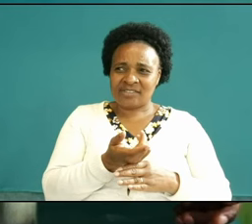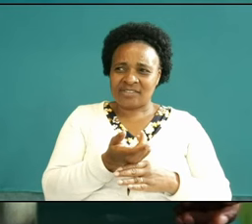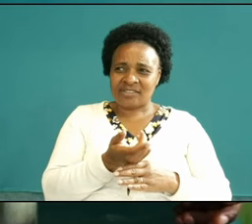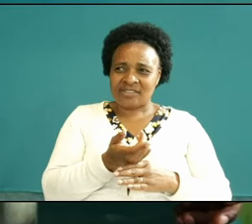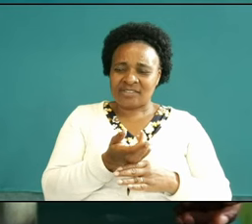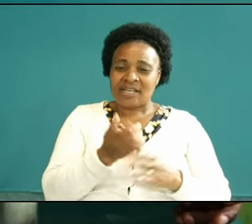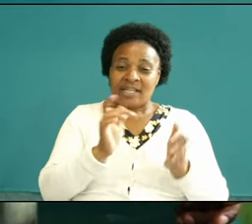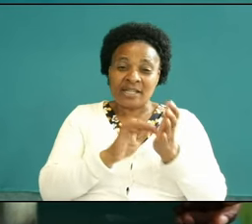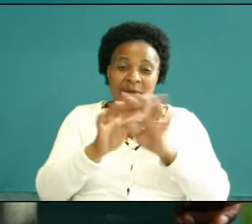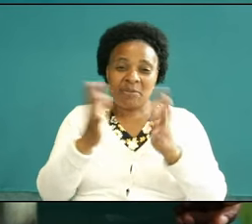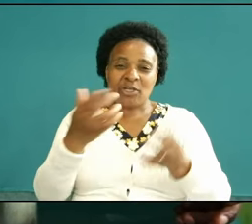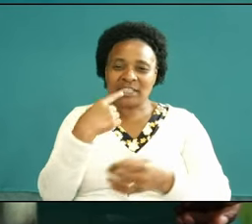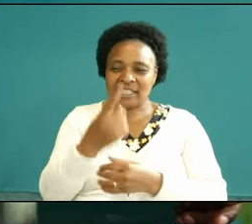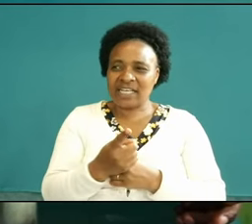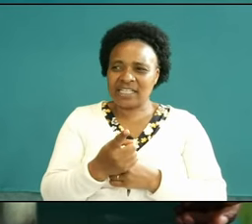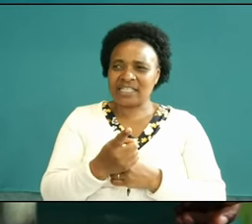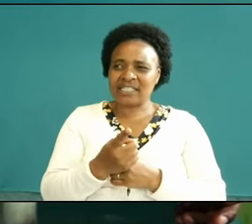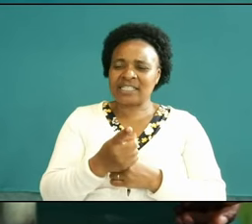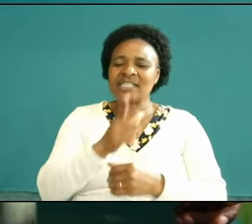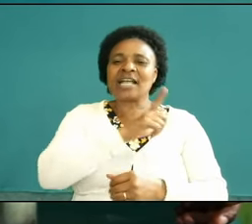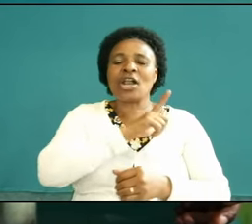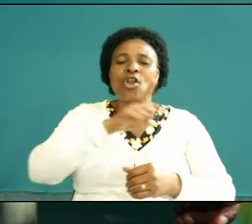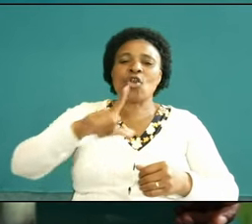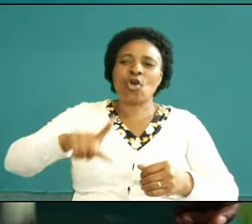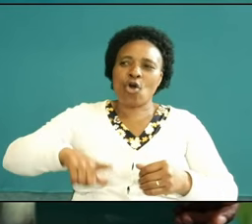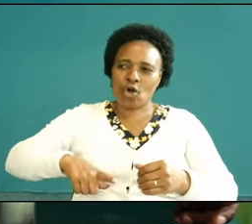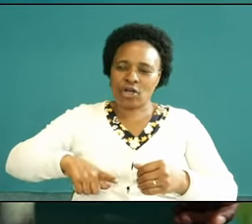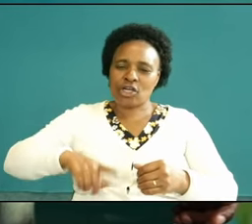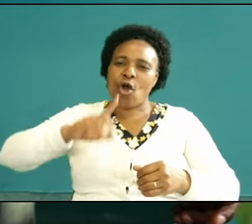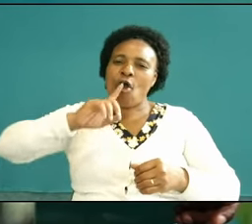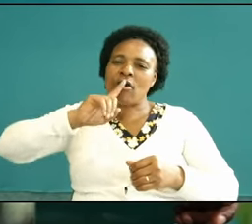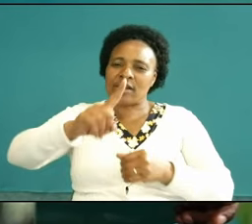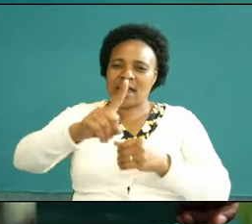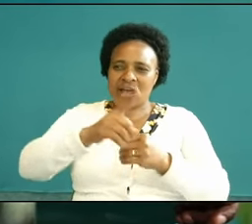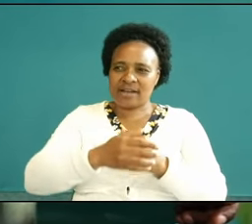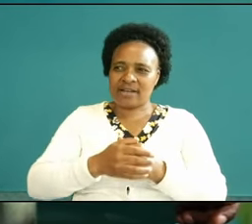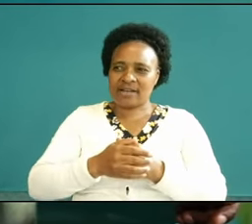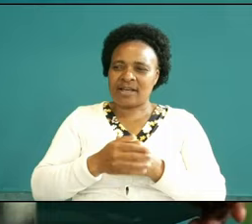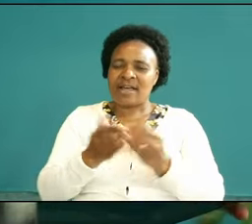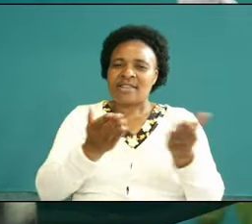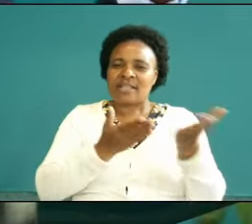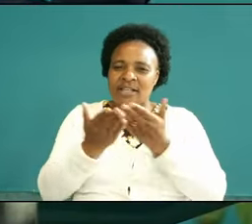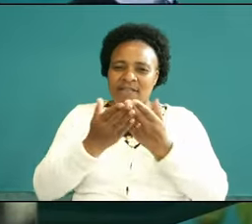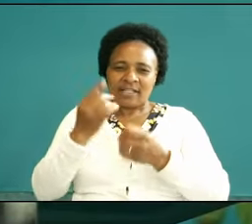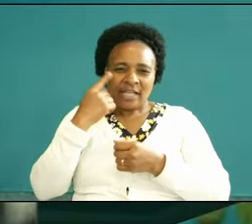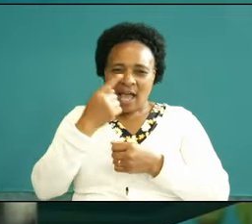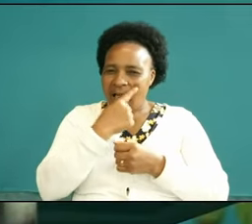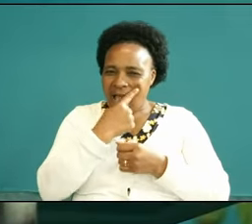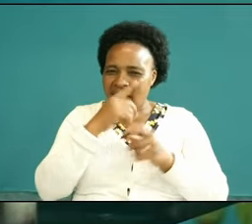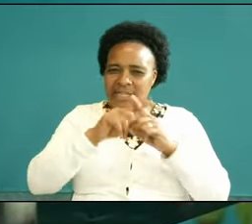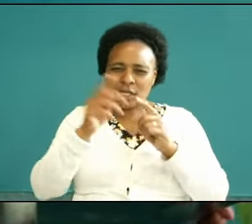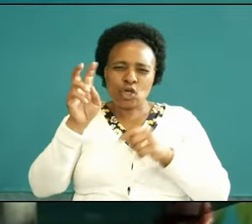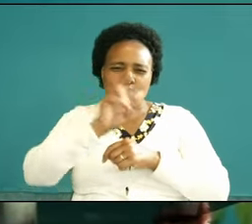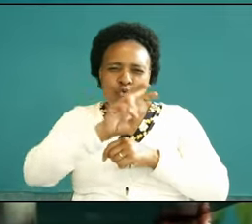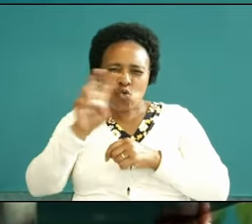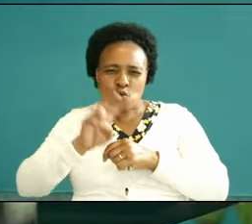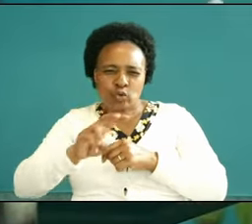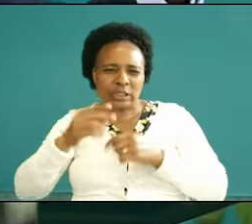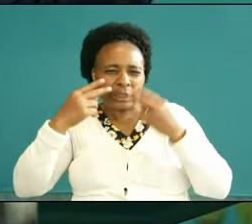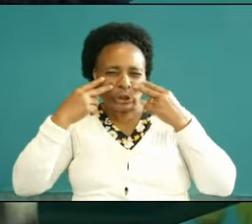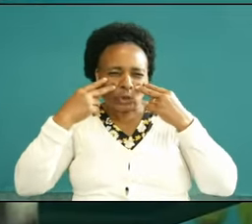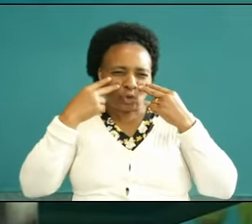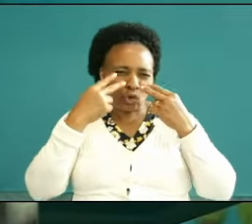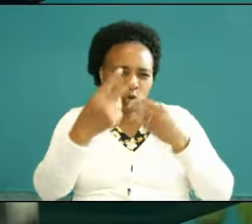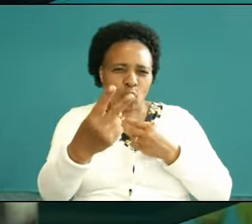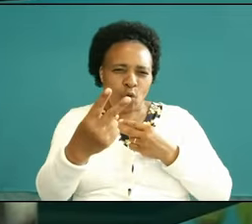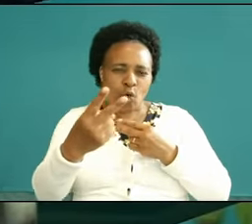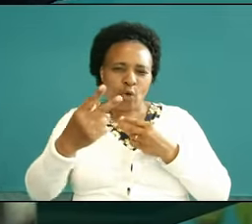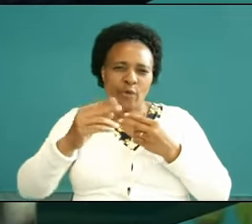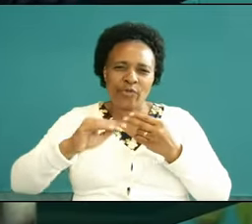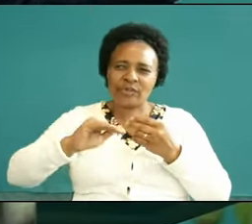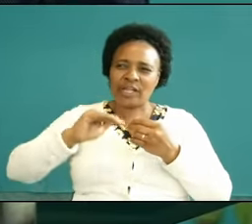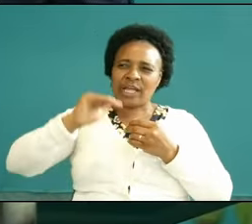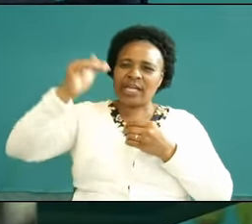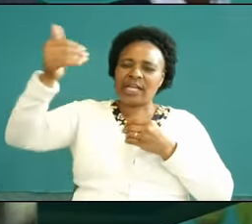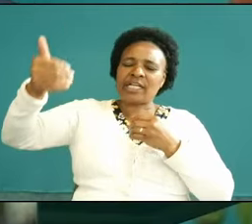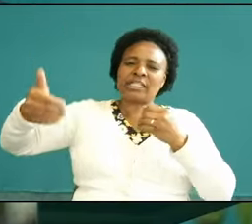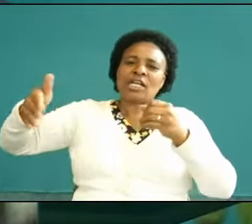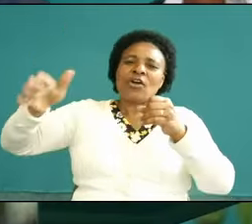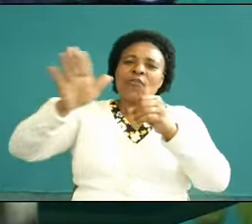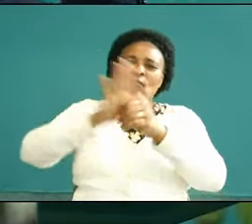and the Bible says the Lord opened the servant's eye and he looked and saw the heels full of horses